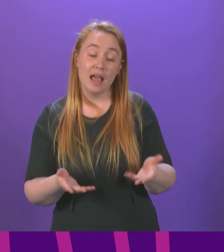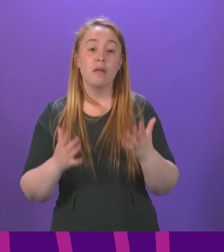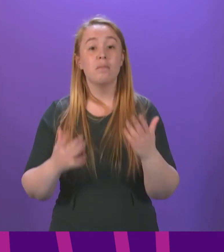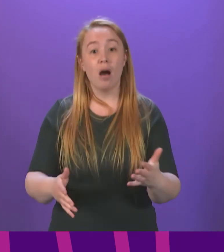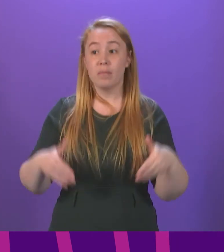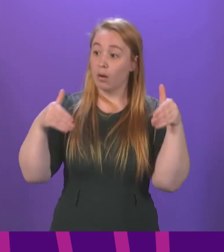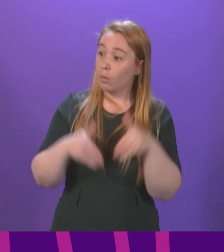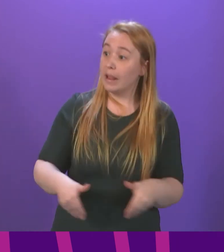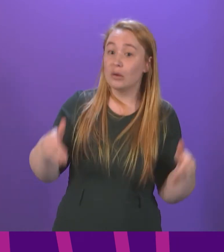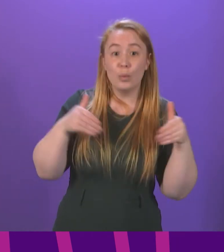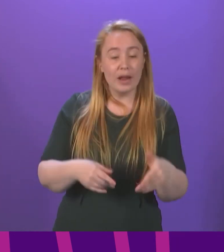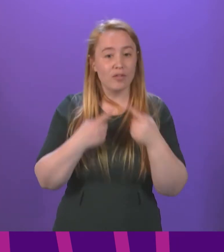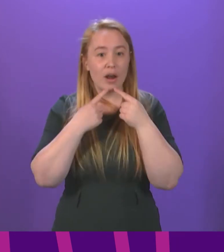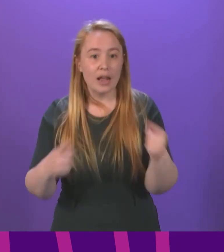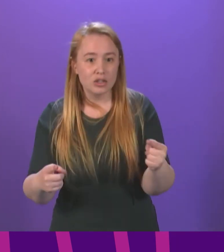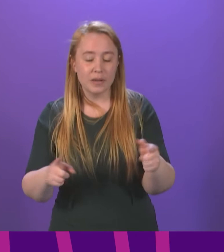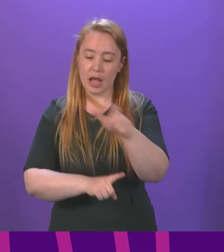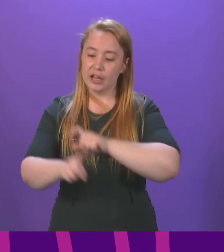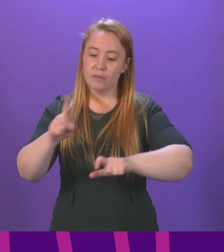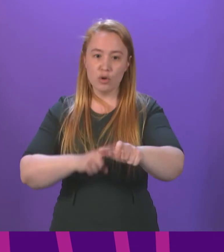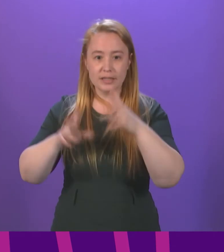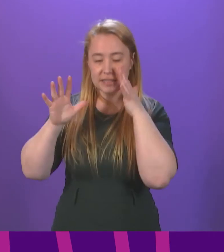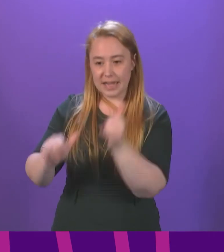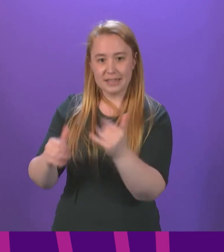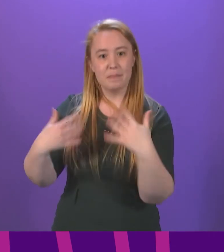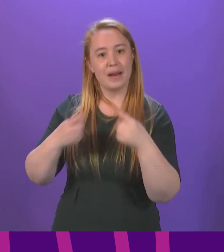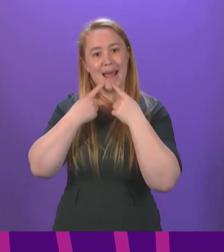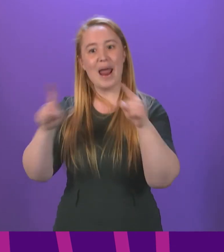long time in coming. For example, community testing was first announced in December, three